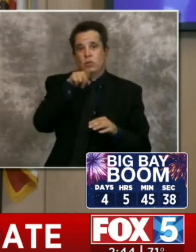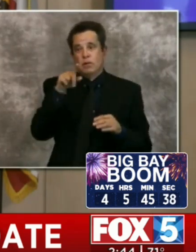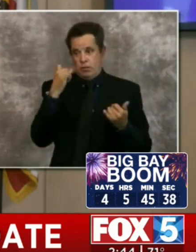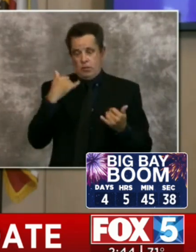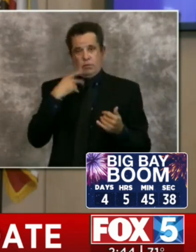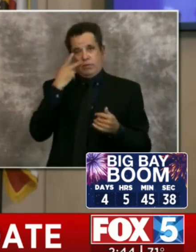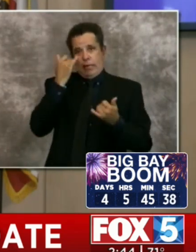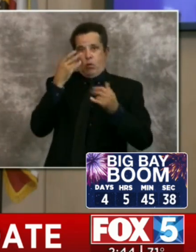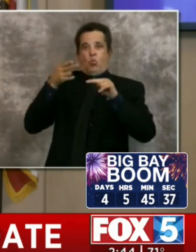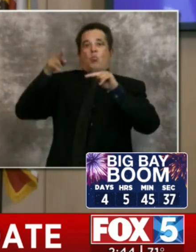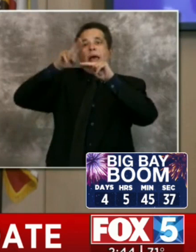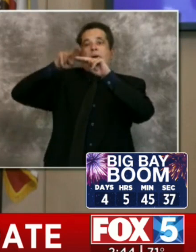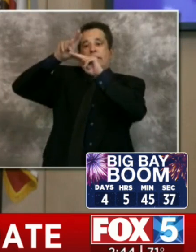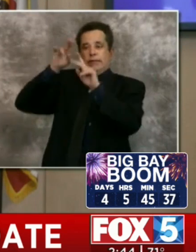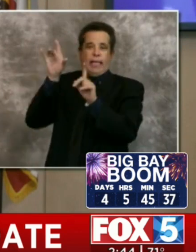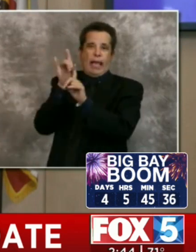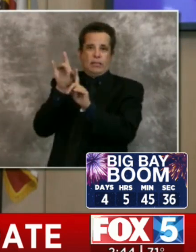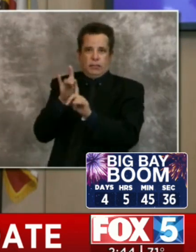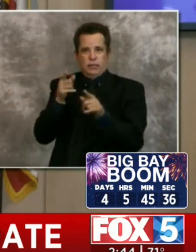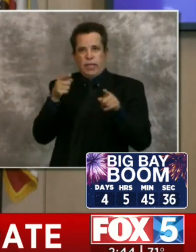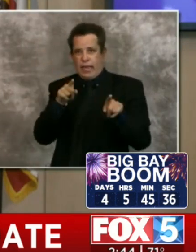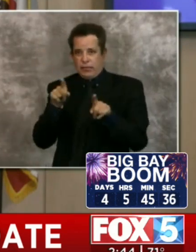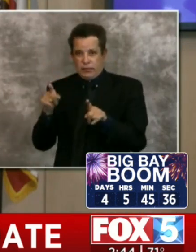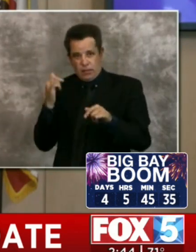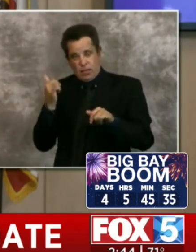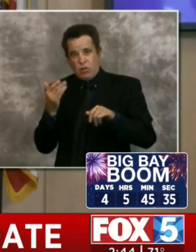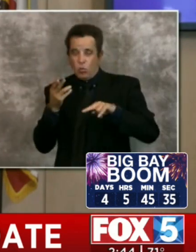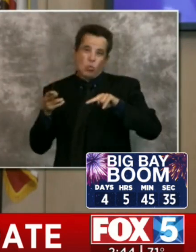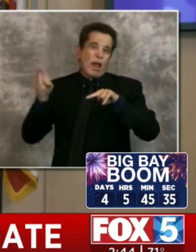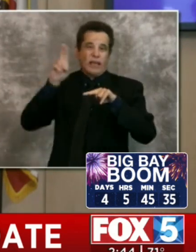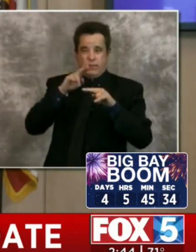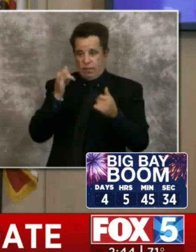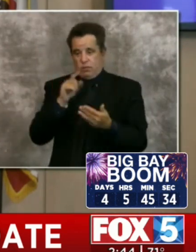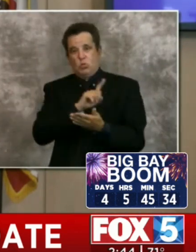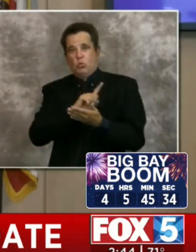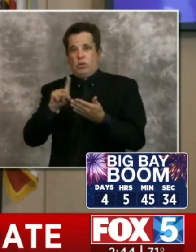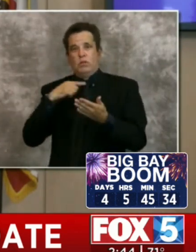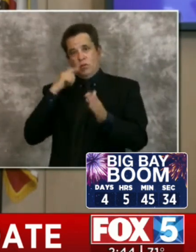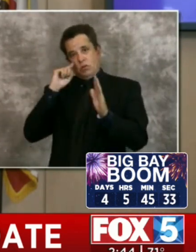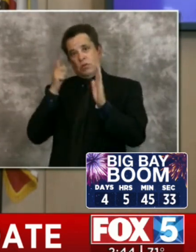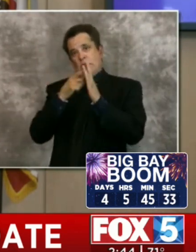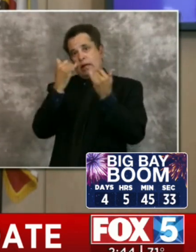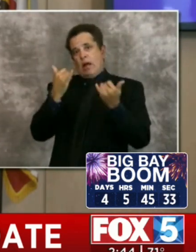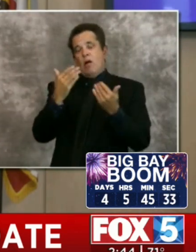OF THINGS AND PUT EVERYTHING INTO CONTEXT. AS WE HAVE SEEN